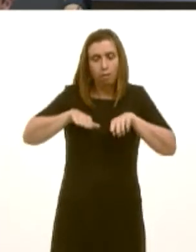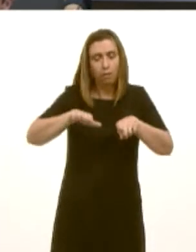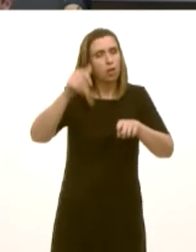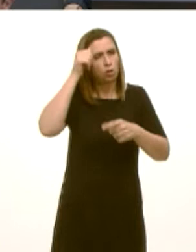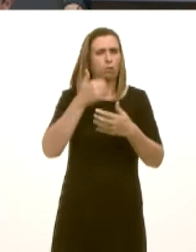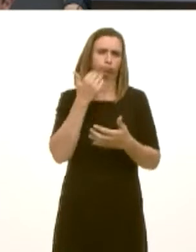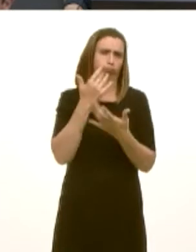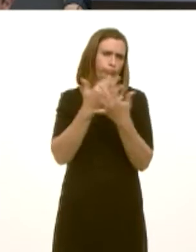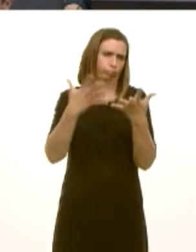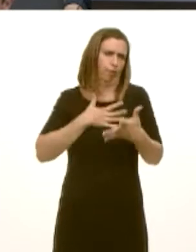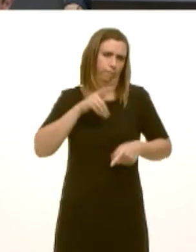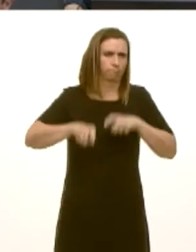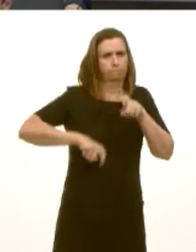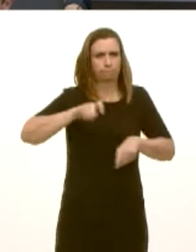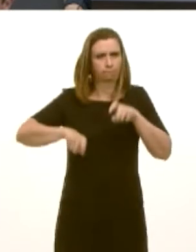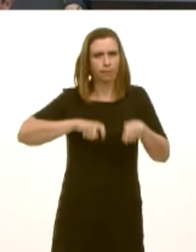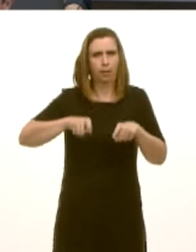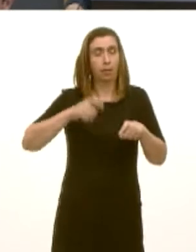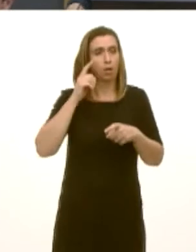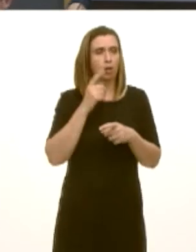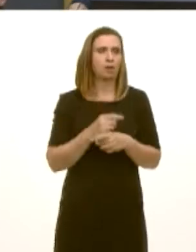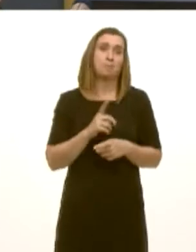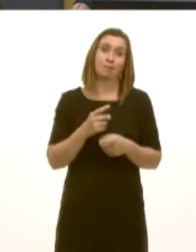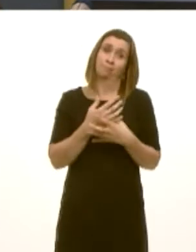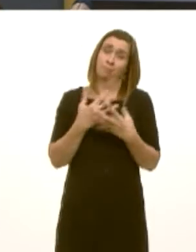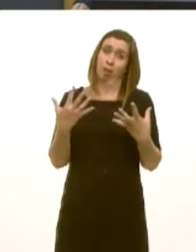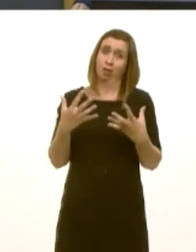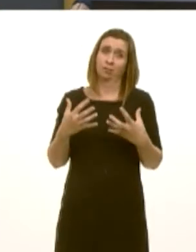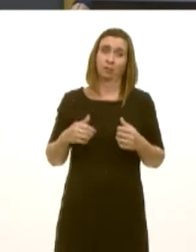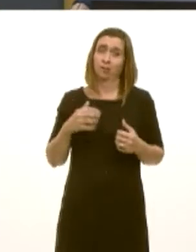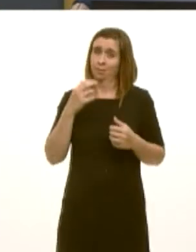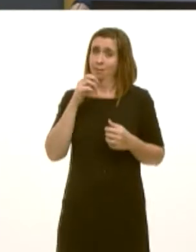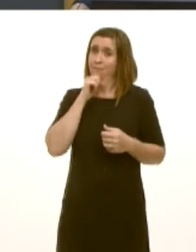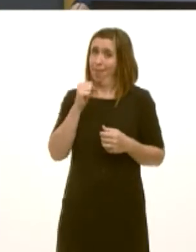Itís undoubtedly popular amongst middle-aged men in lycraóthe MAMILs, as theyíre calledóbut